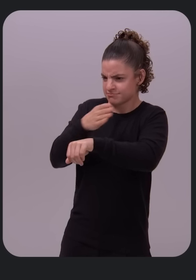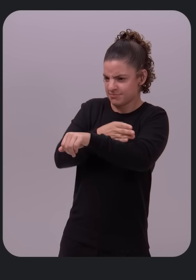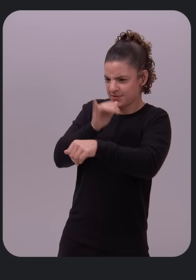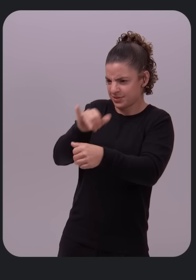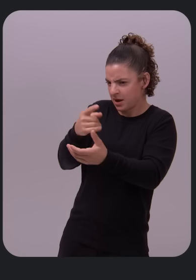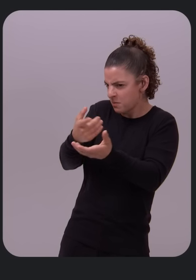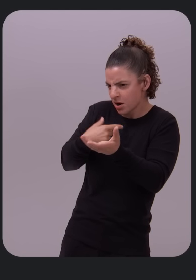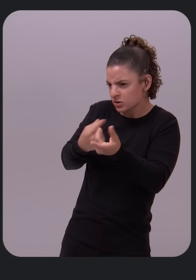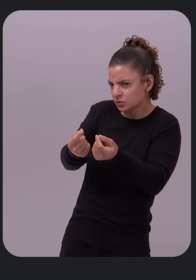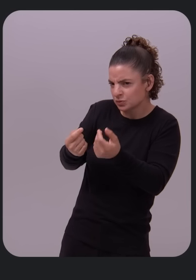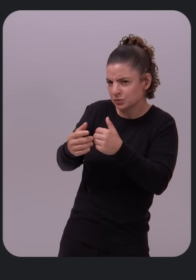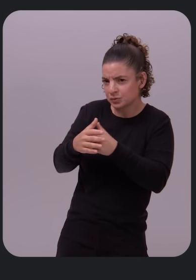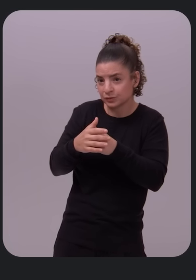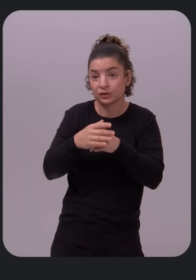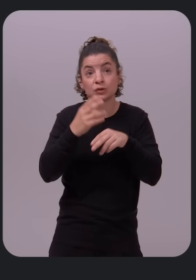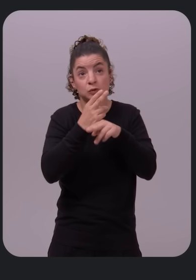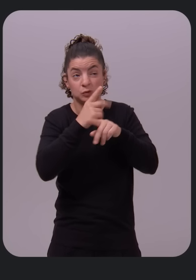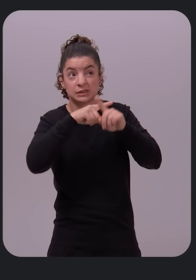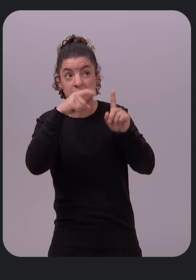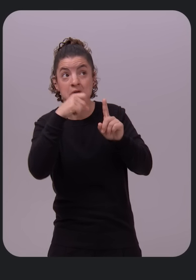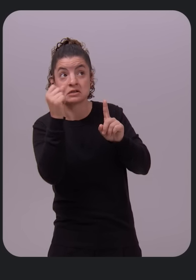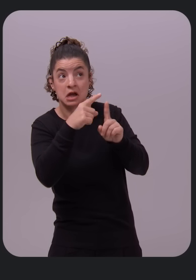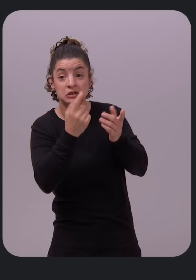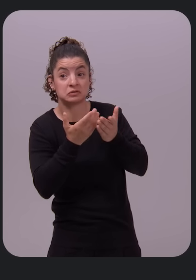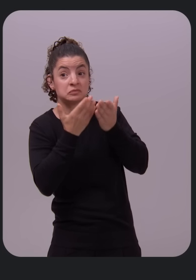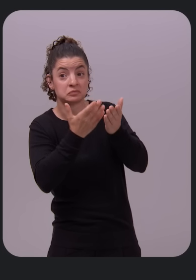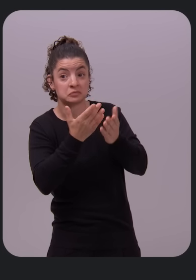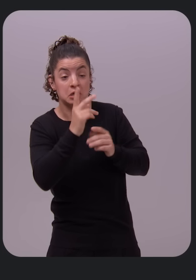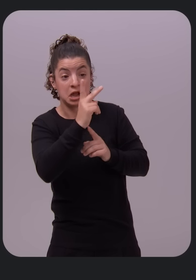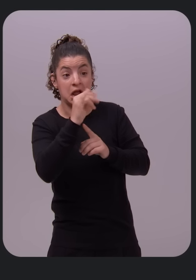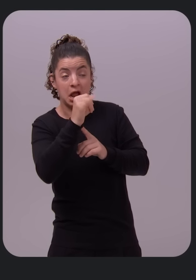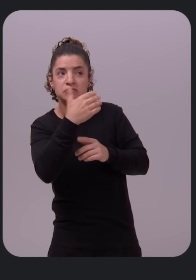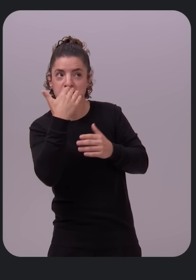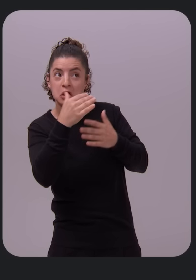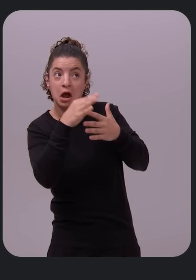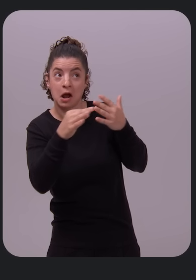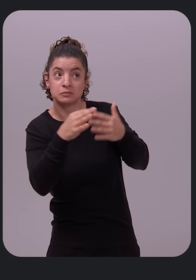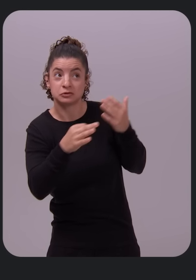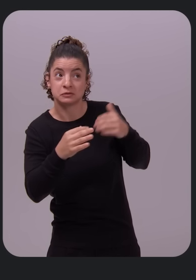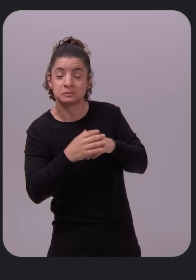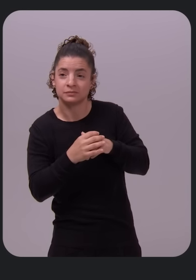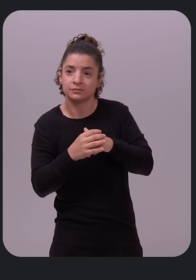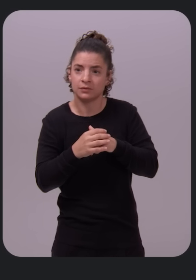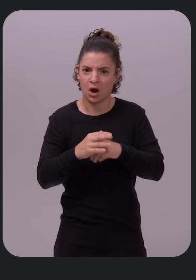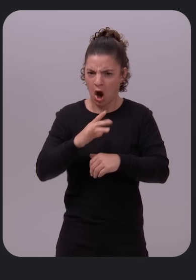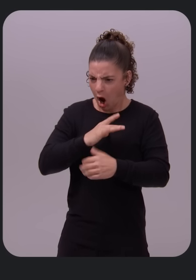You could try using a different catalyst. Potassium iodide is a good option. Whoa, why is it doing that?